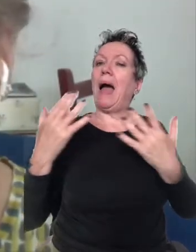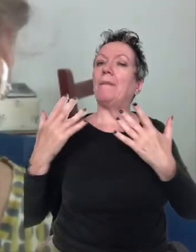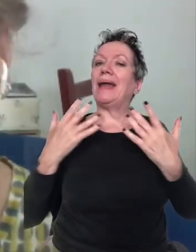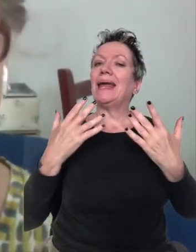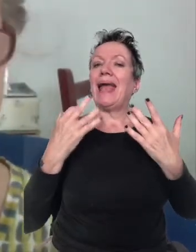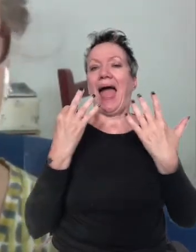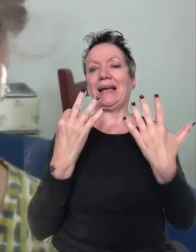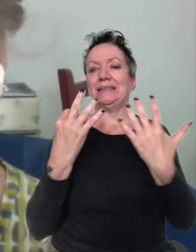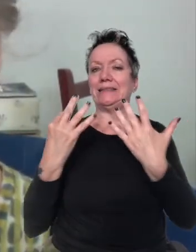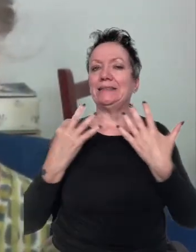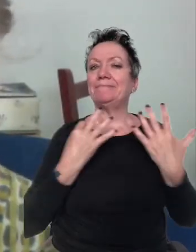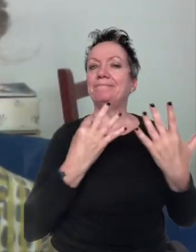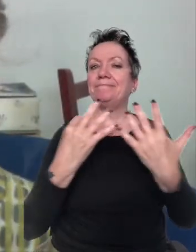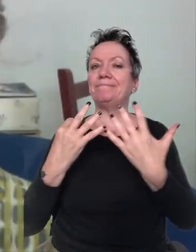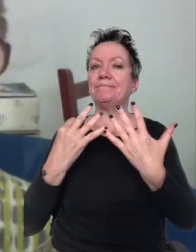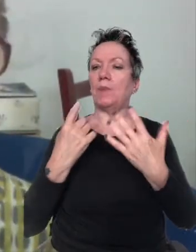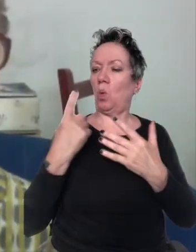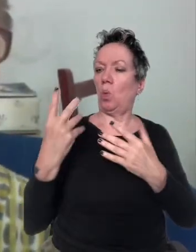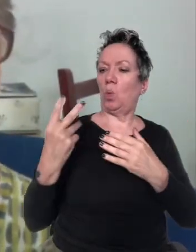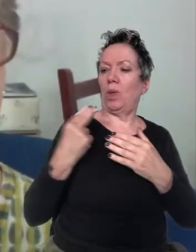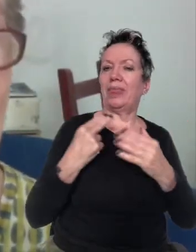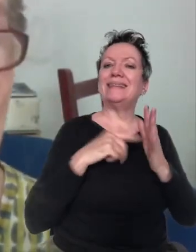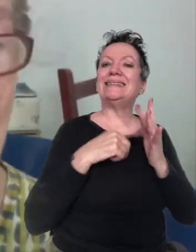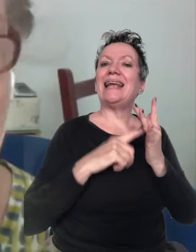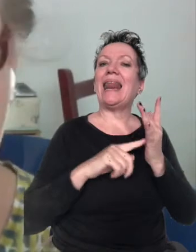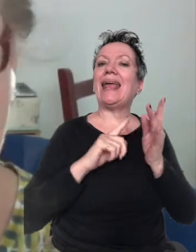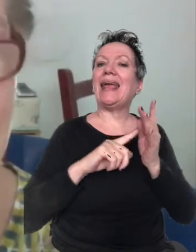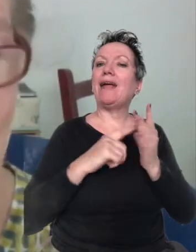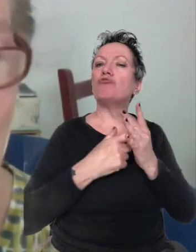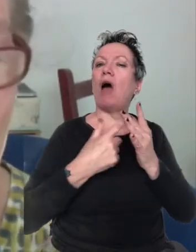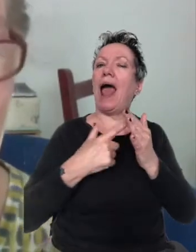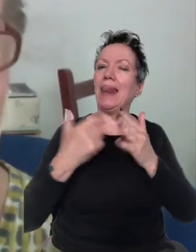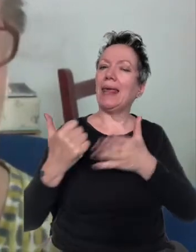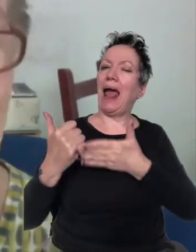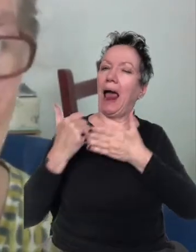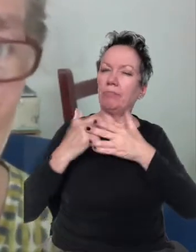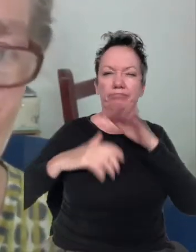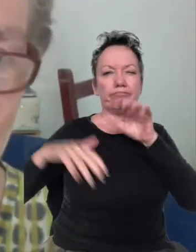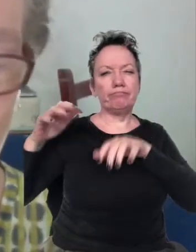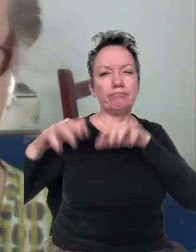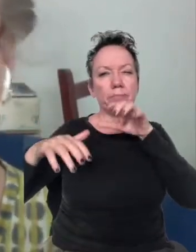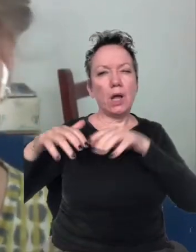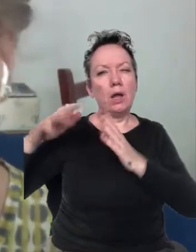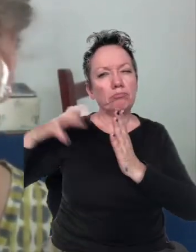and I was supported by telly Riley in that, in making some notes and making sure the session ran well.